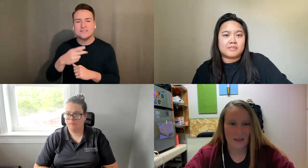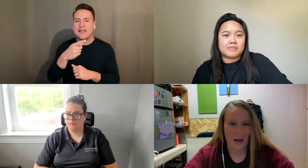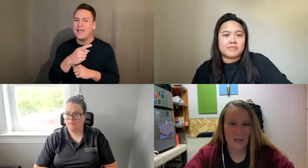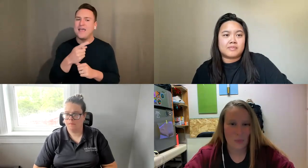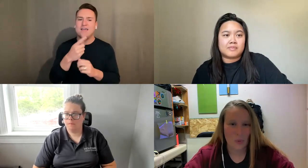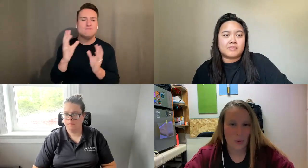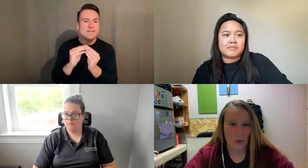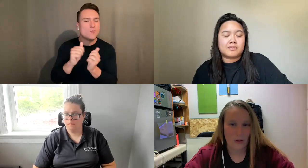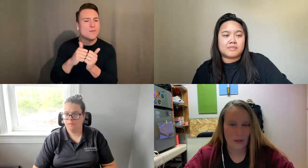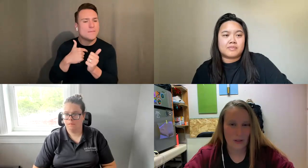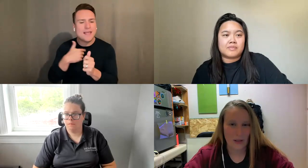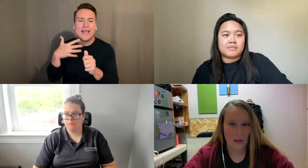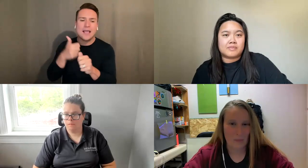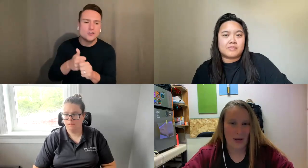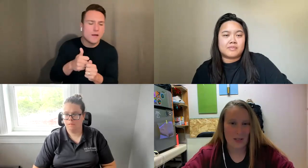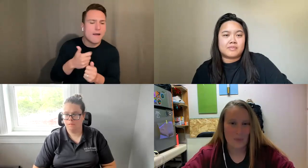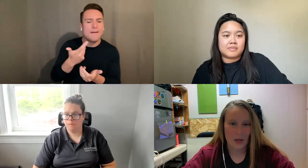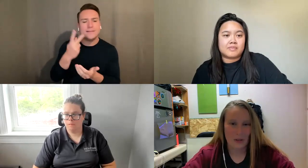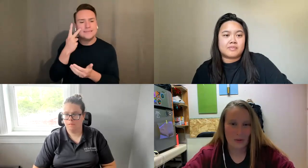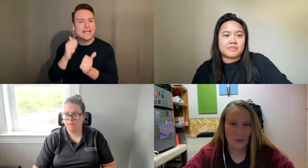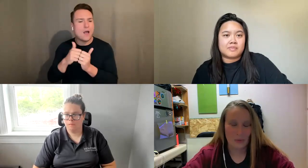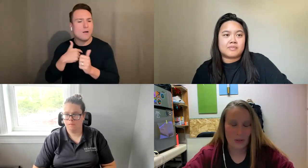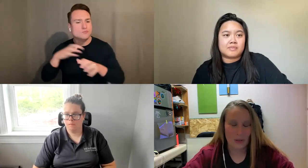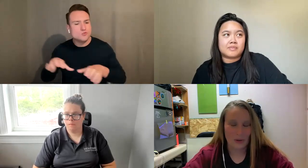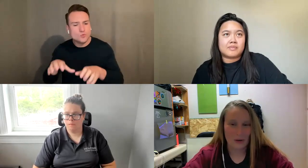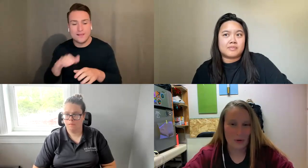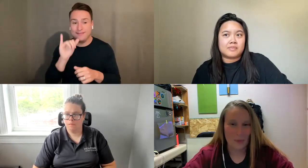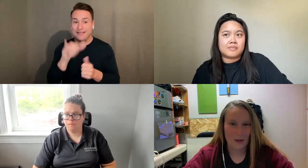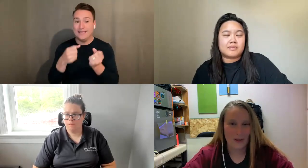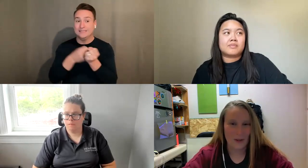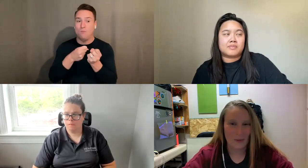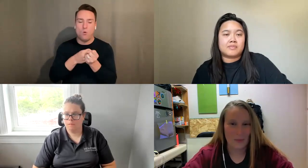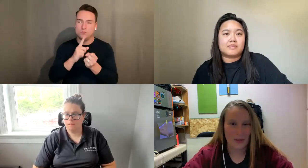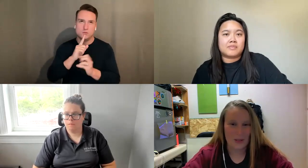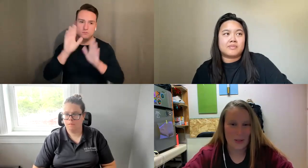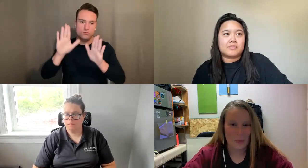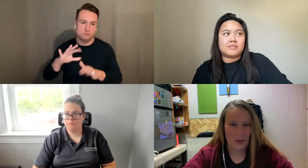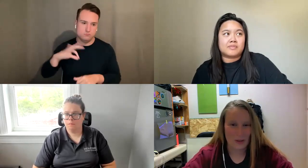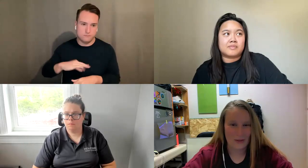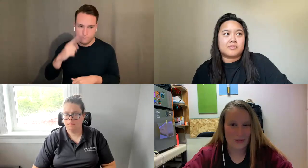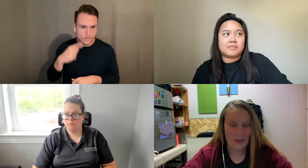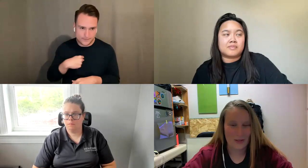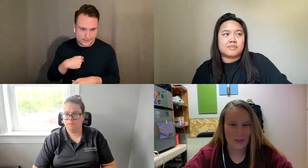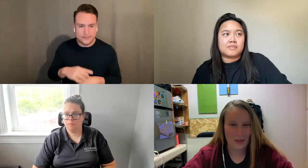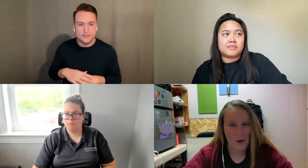And that support has been really great for me because it's somebody that didn't come